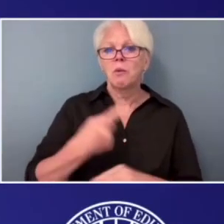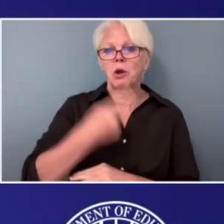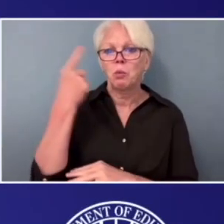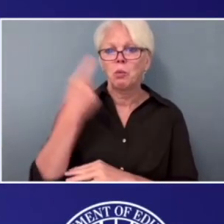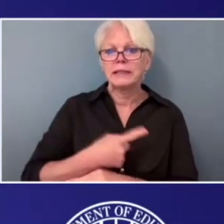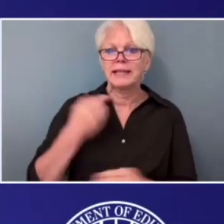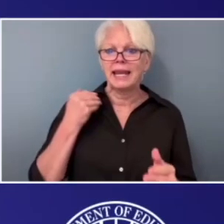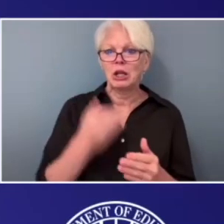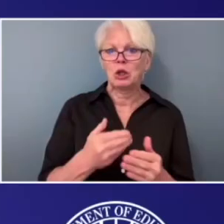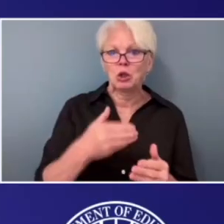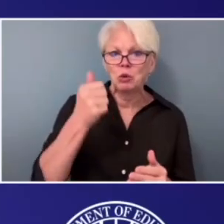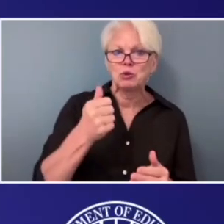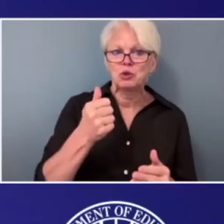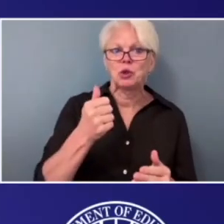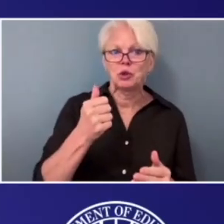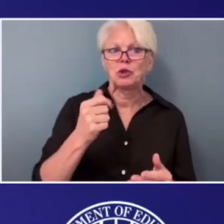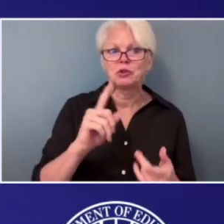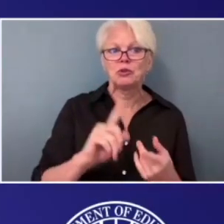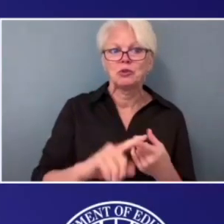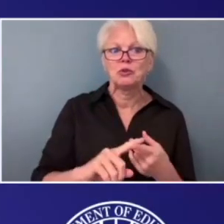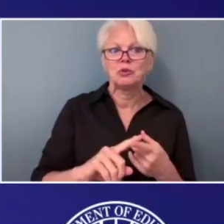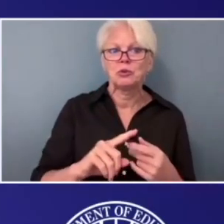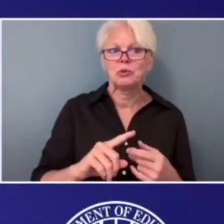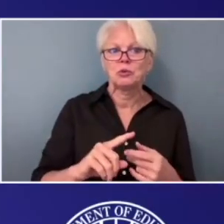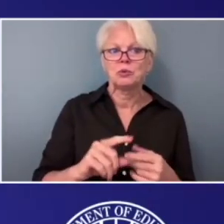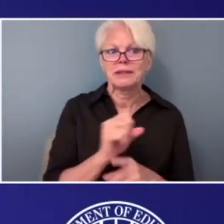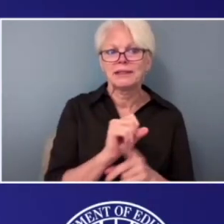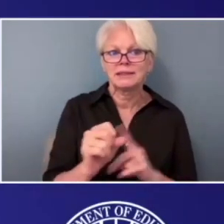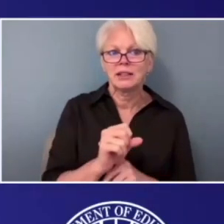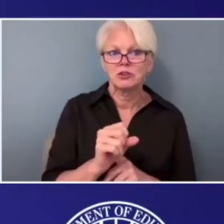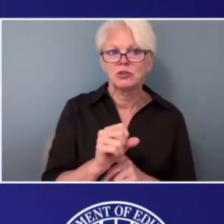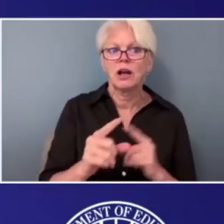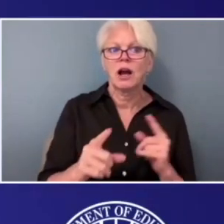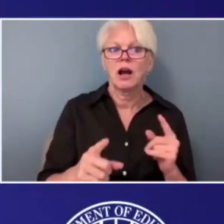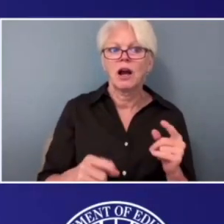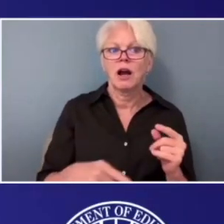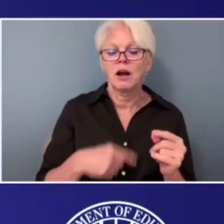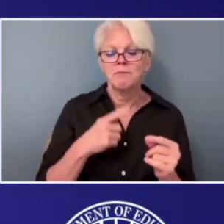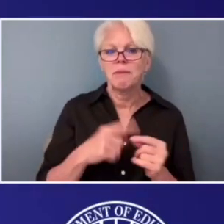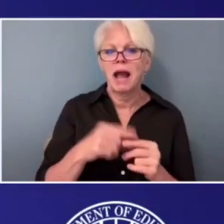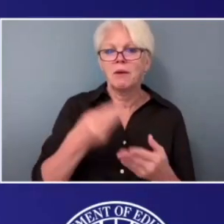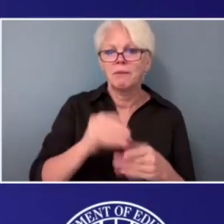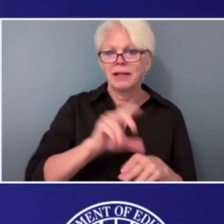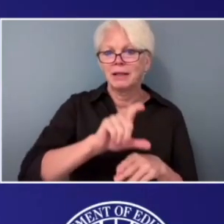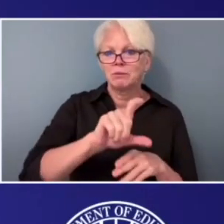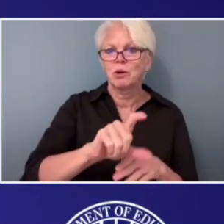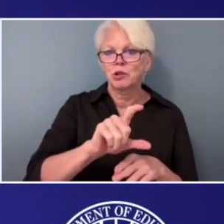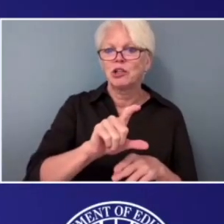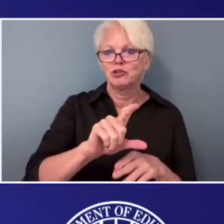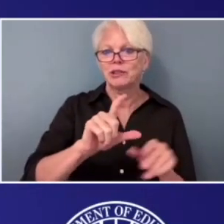to the situation about a possible lapse in appropriations, there has been a change in